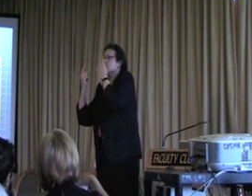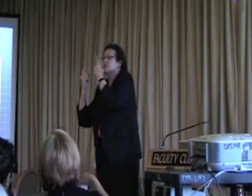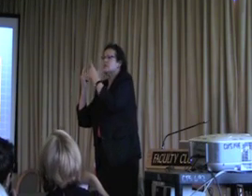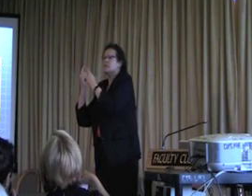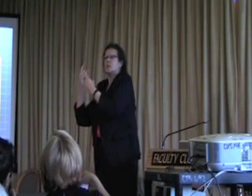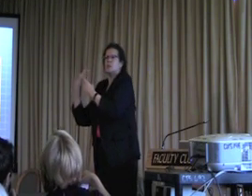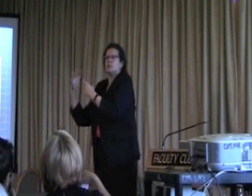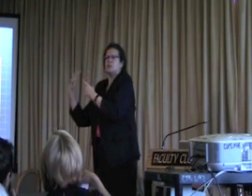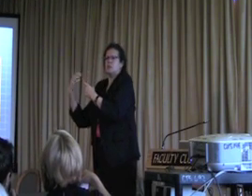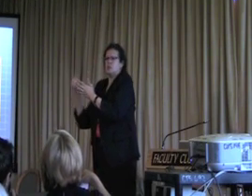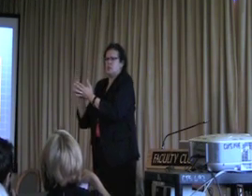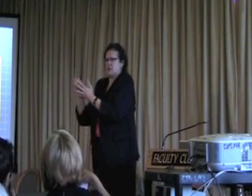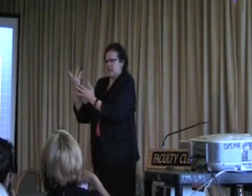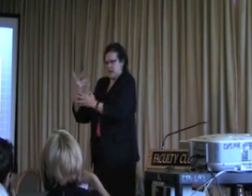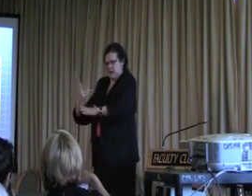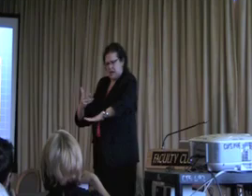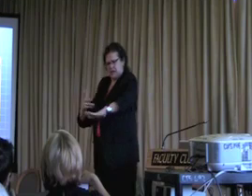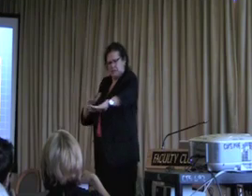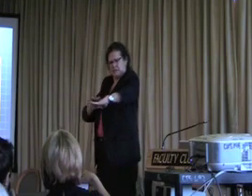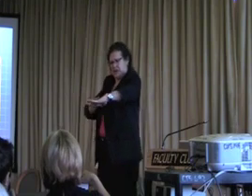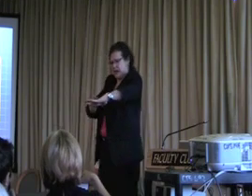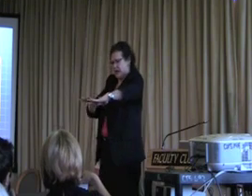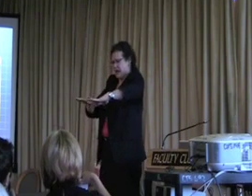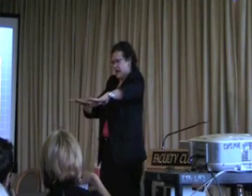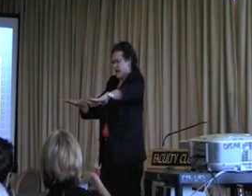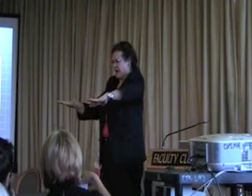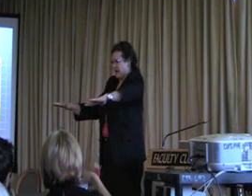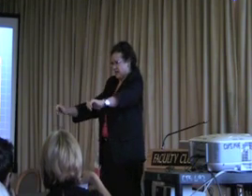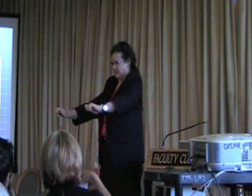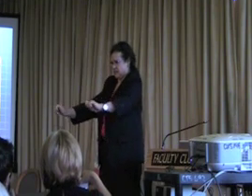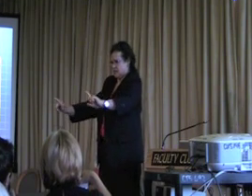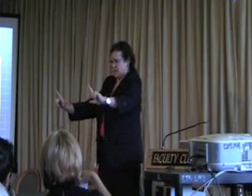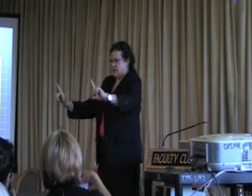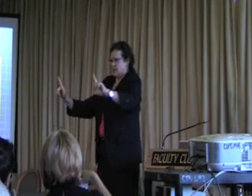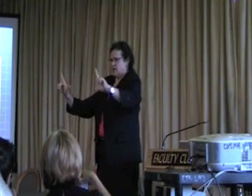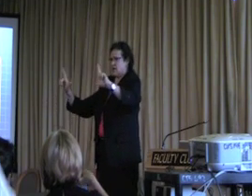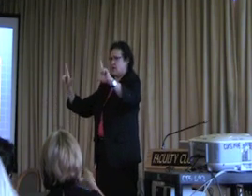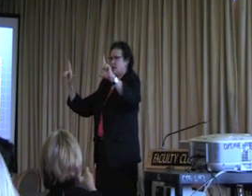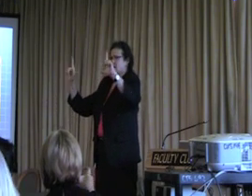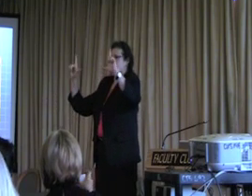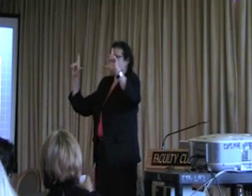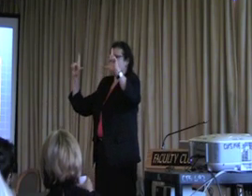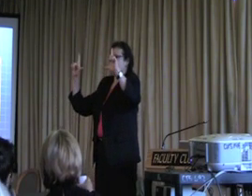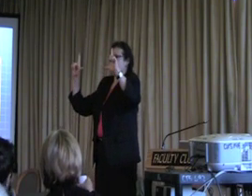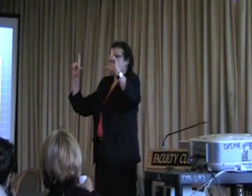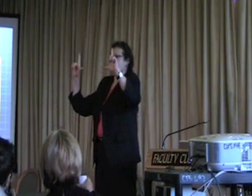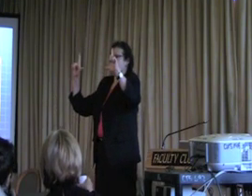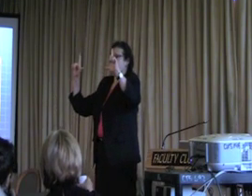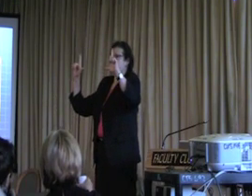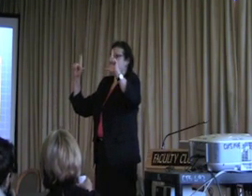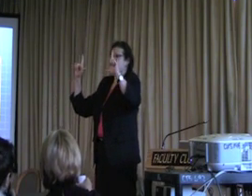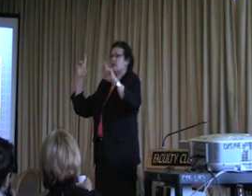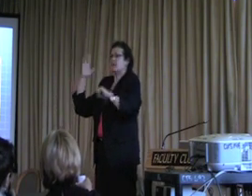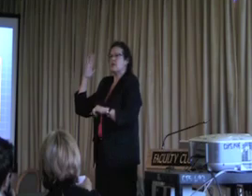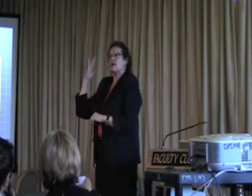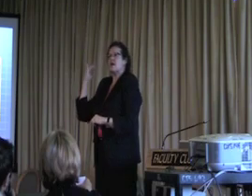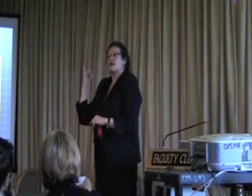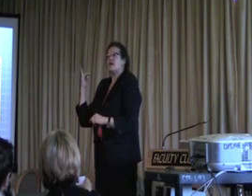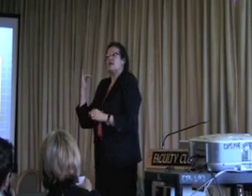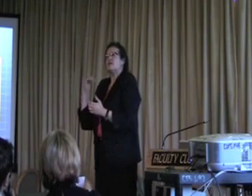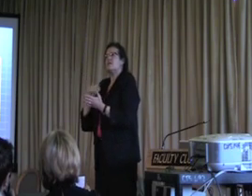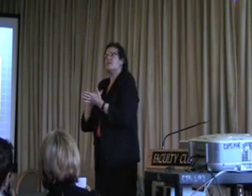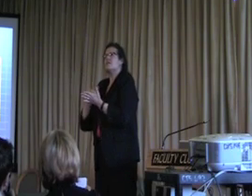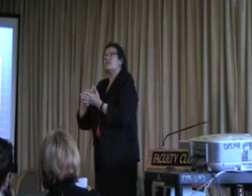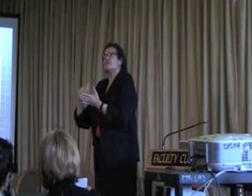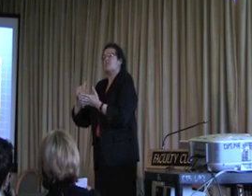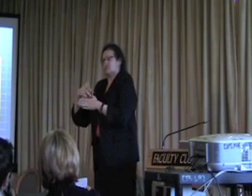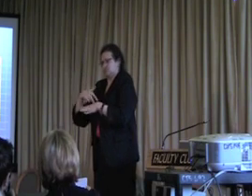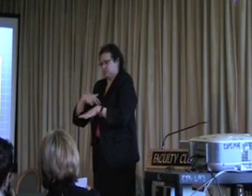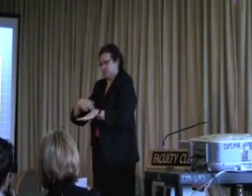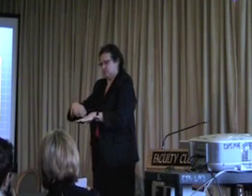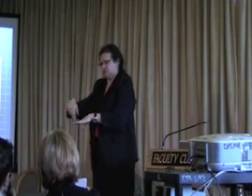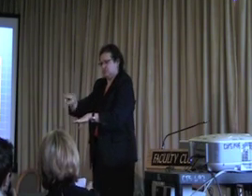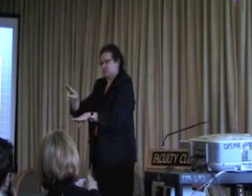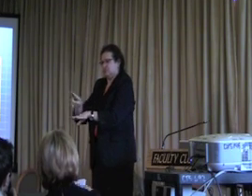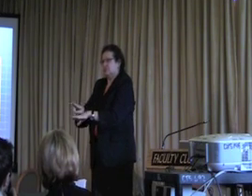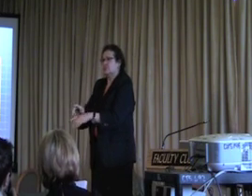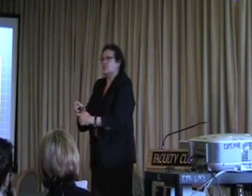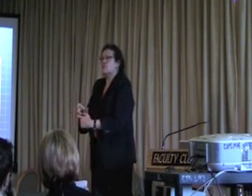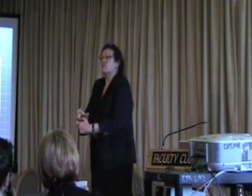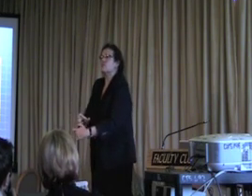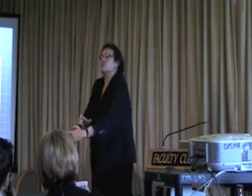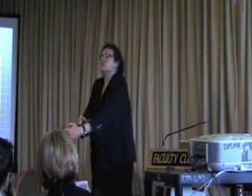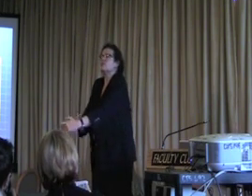I gazed and gazed but little thought, what wealth the show to me had brought. For oft